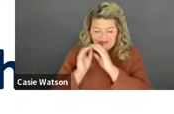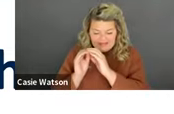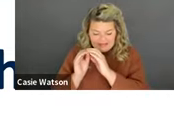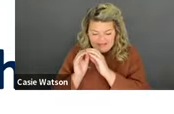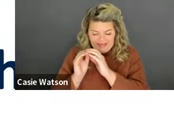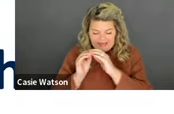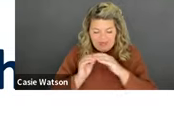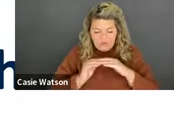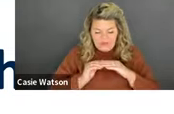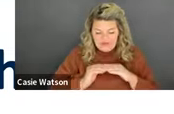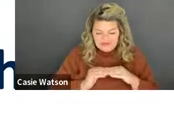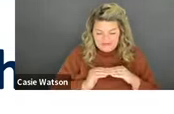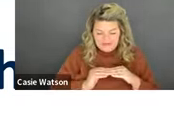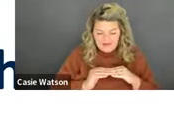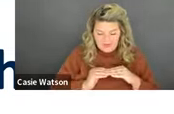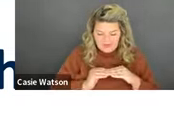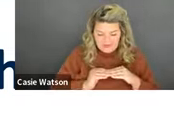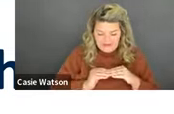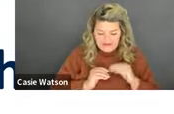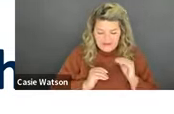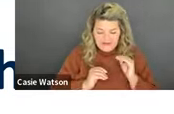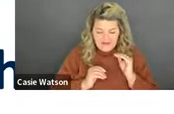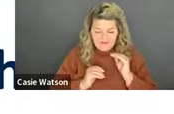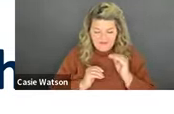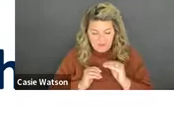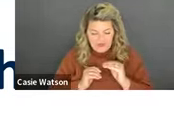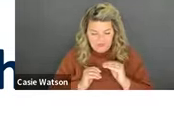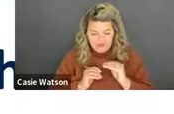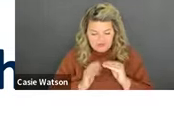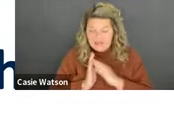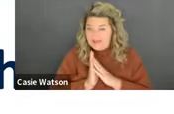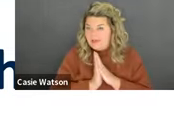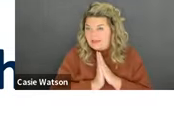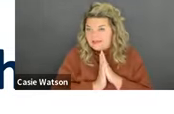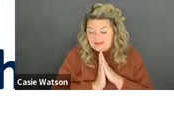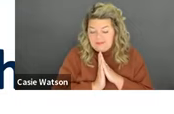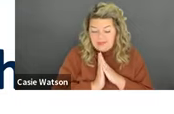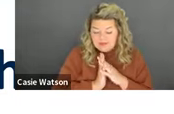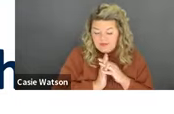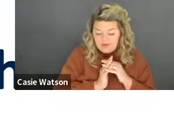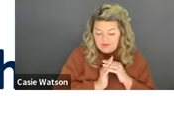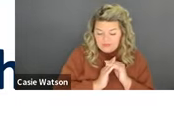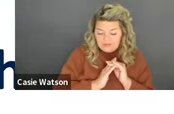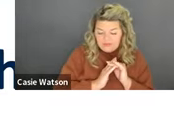United States and Canada or United States only. A few people said United States and Mexico.